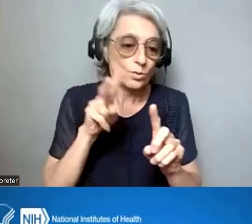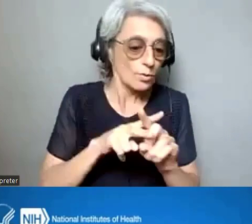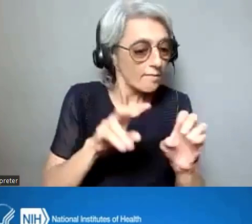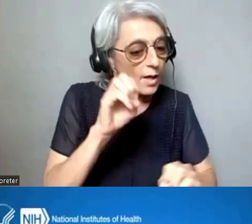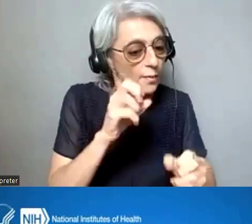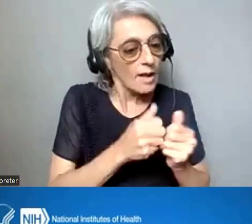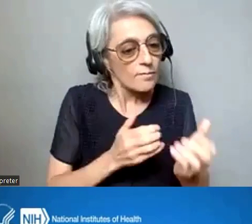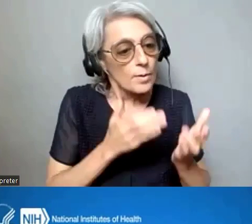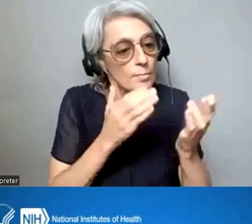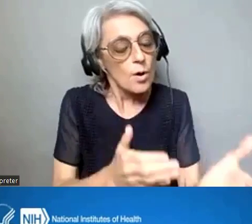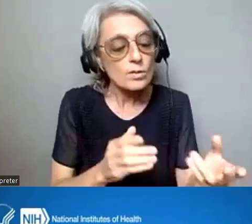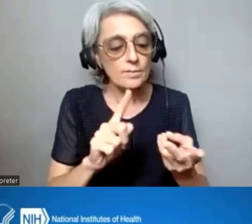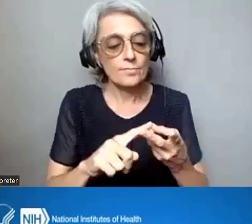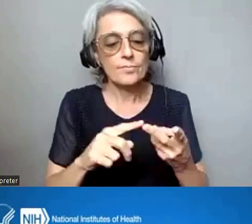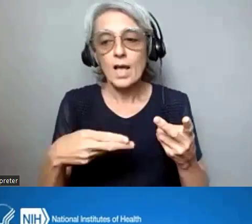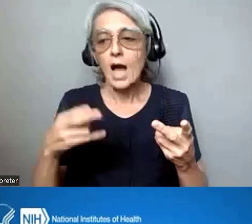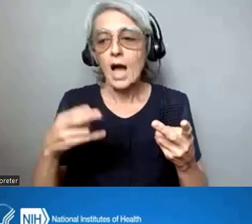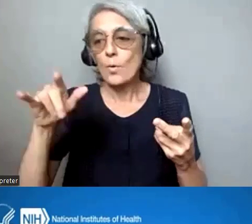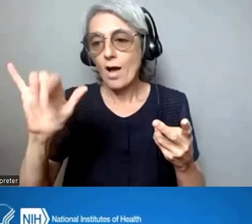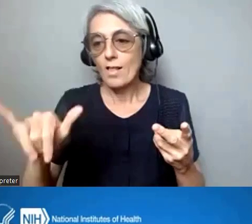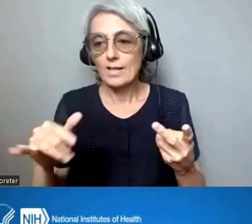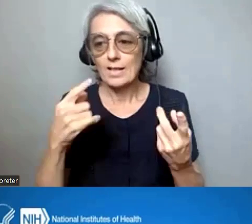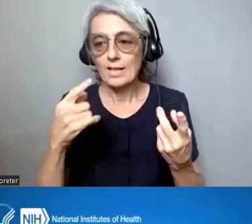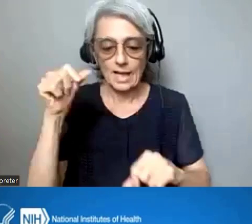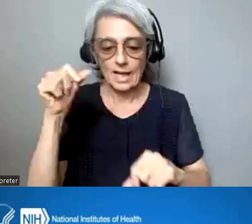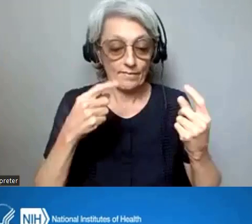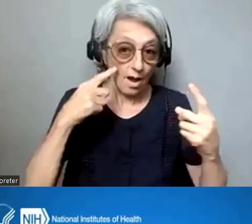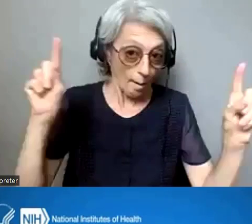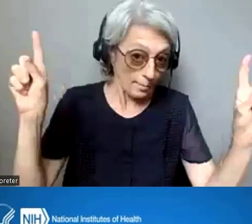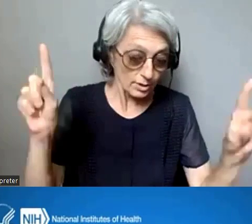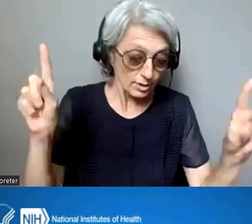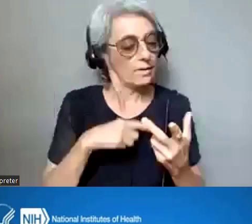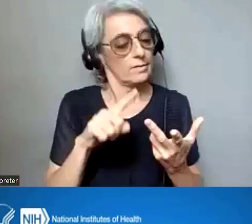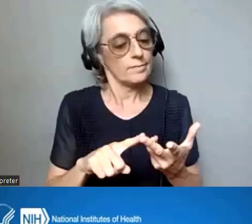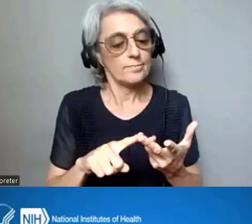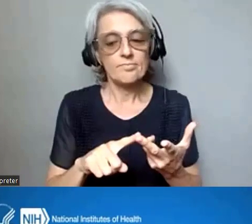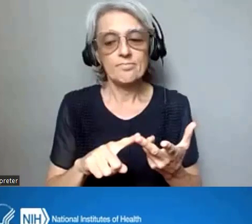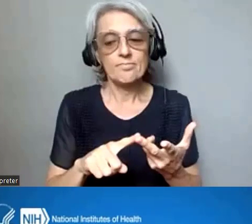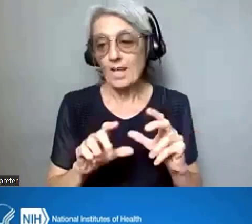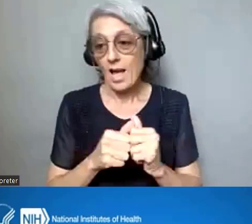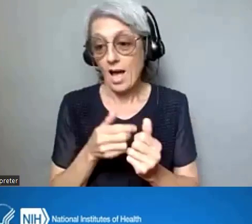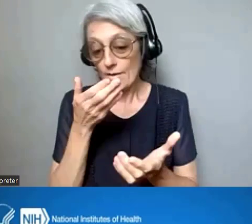high quality scientific accomplishment evident through peer review publication,